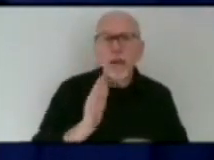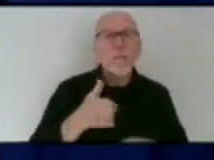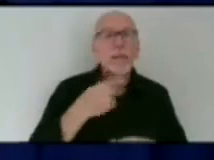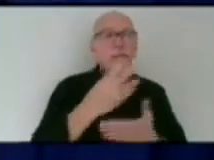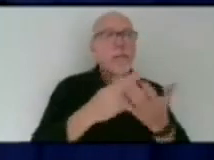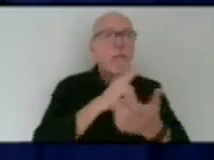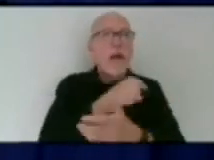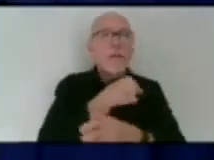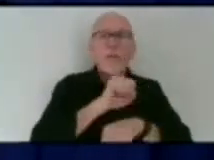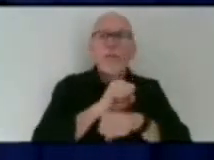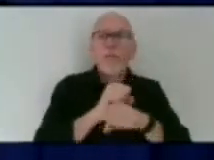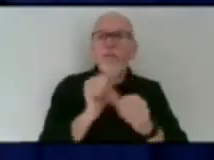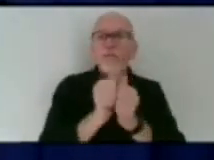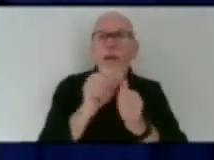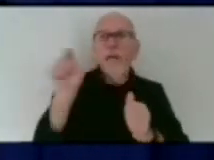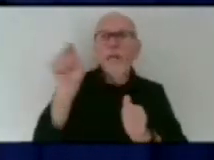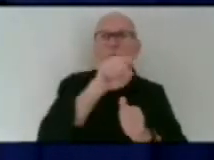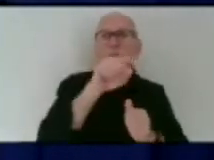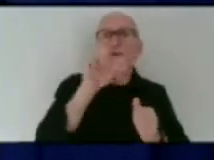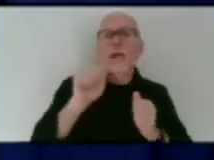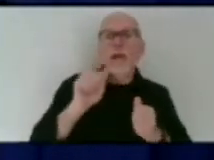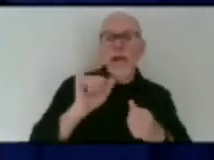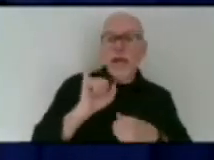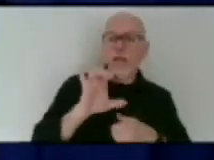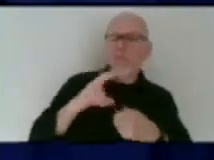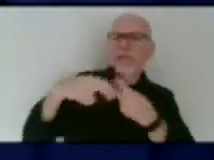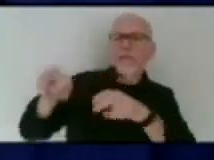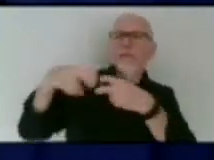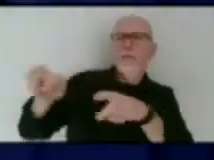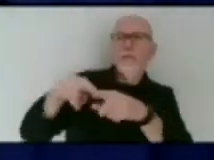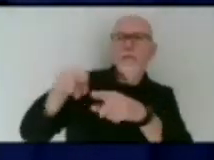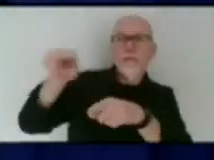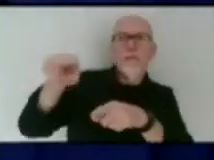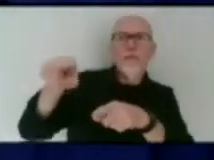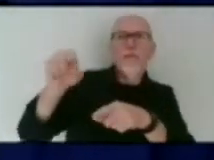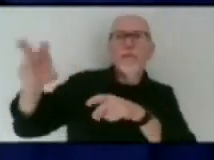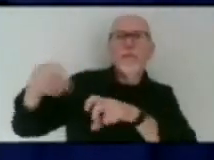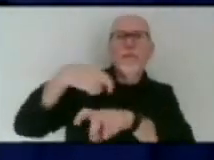region to be able to transfer patients or to alternate who takes the next